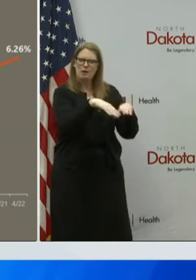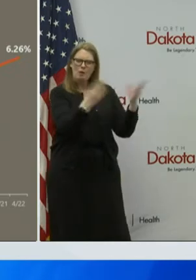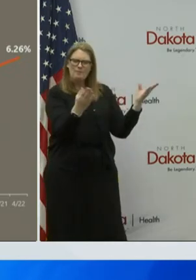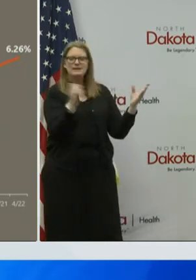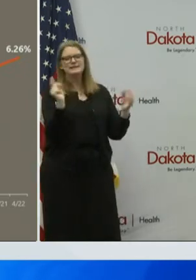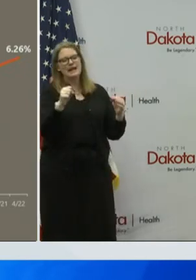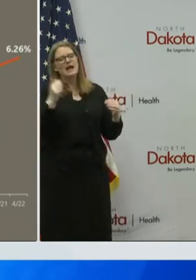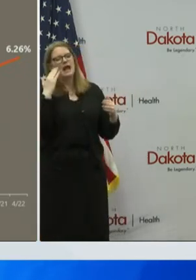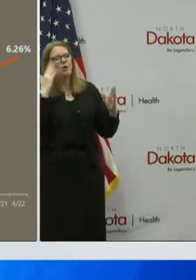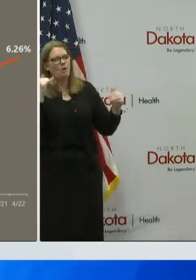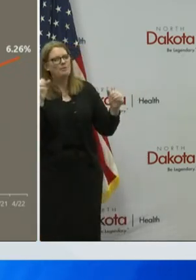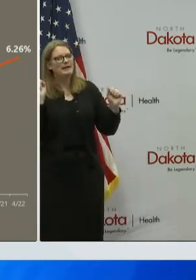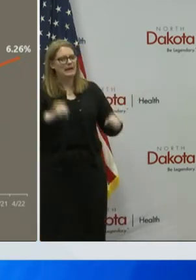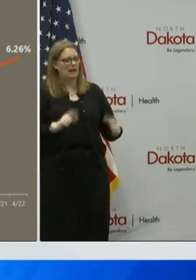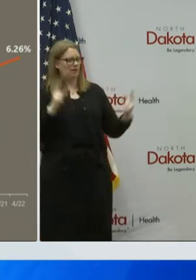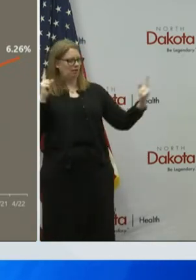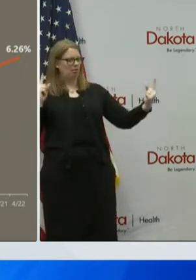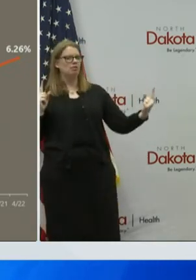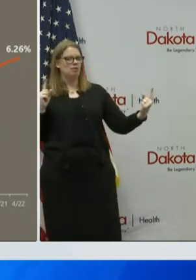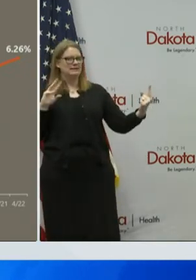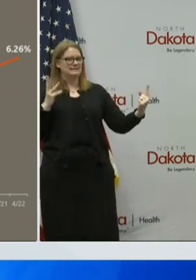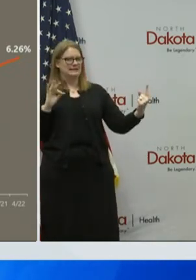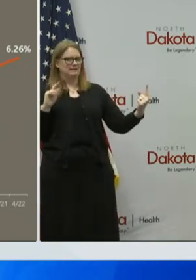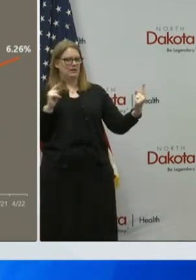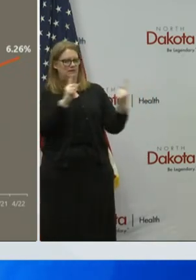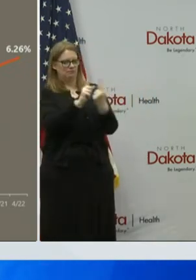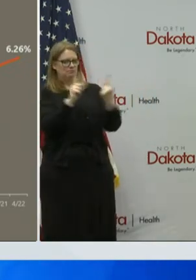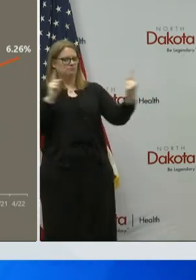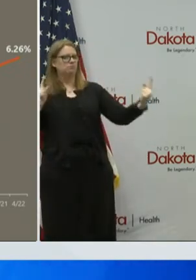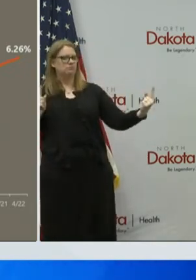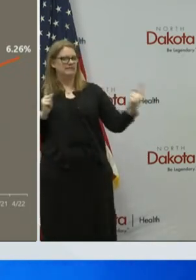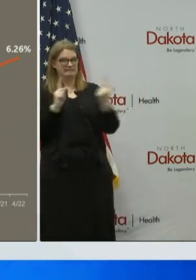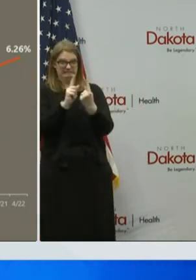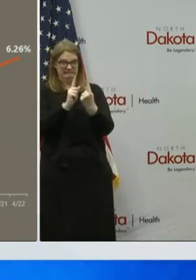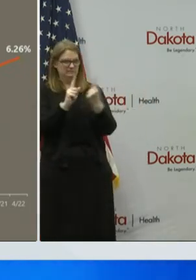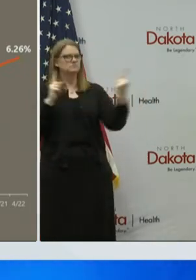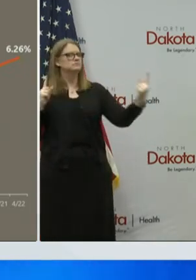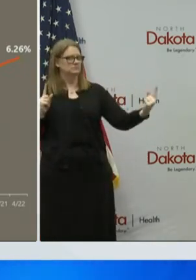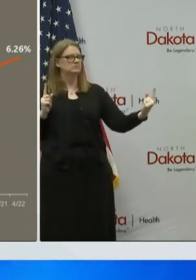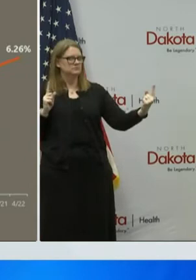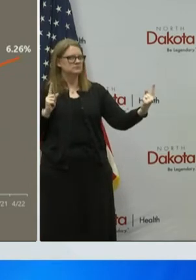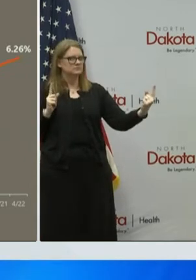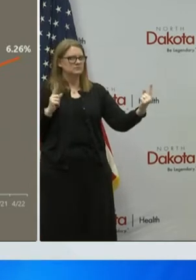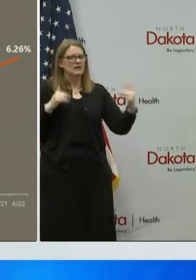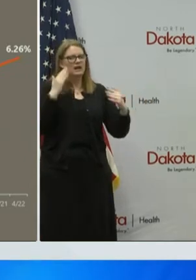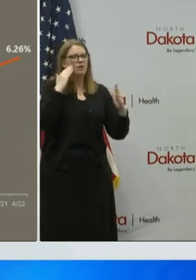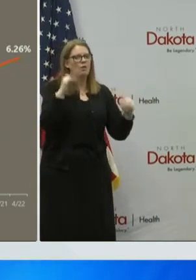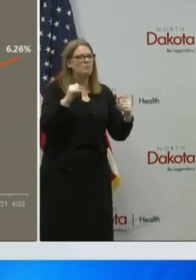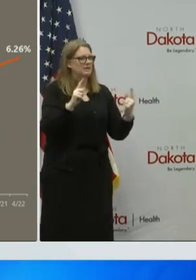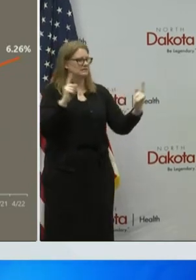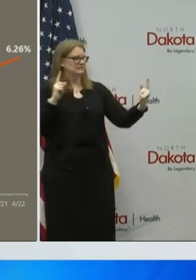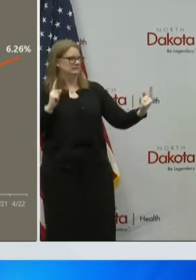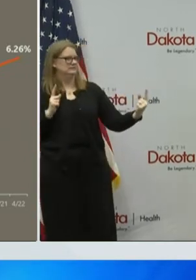HOPEFULLY IF YOU'RE GOING THERE, YOU CAN STAY MORE THAN 6 FEET AWAY FROM EVERYBODY ELSE AND YOU DON'T HAVE TO BE CONTINUE THAT